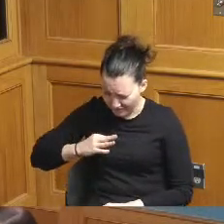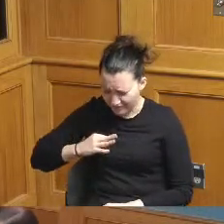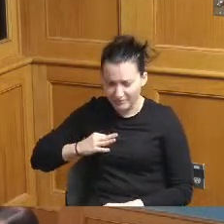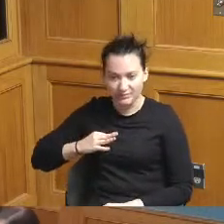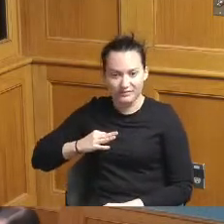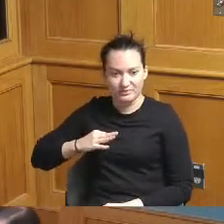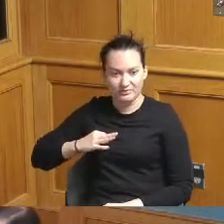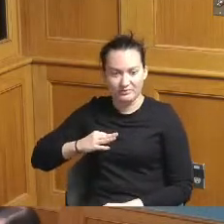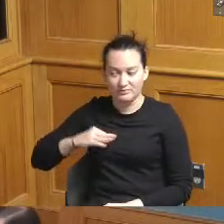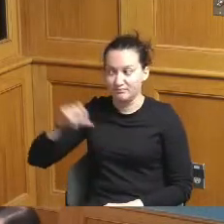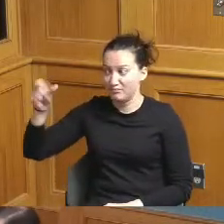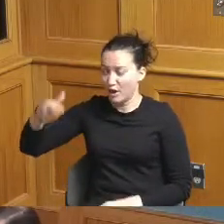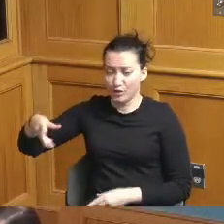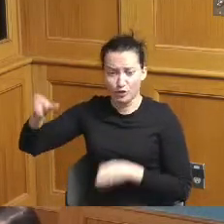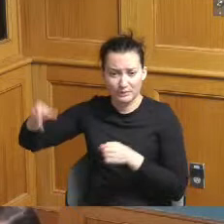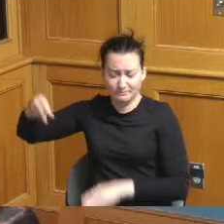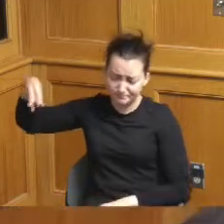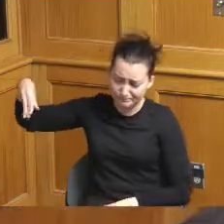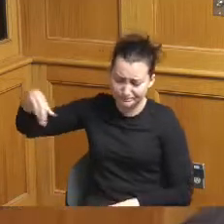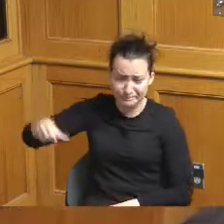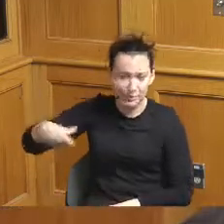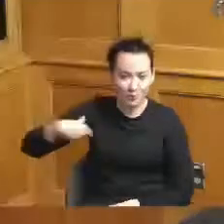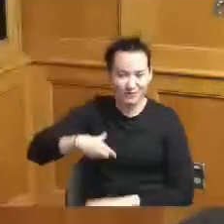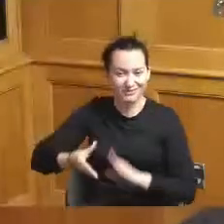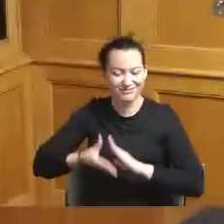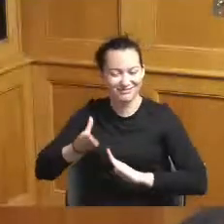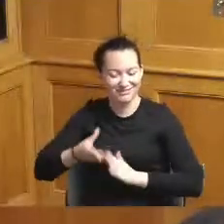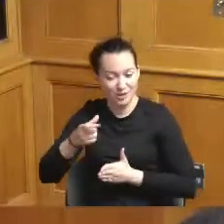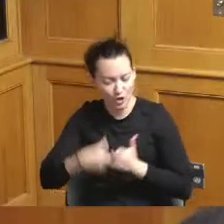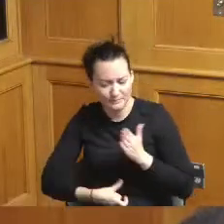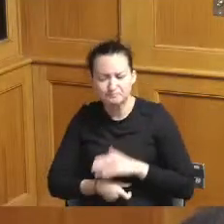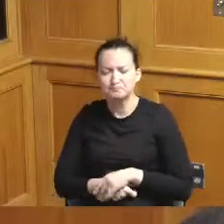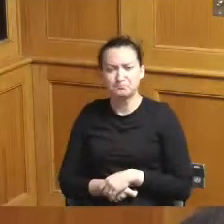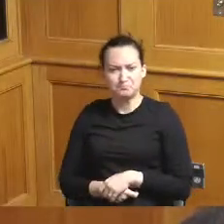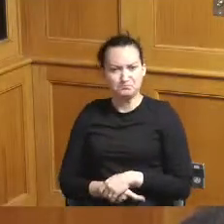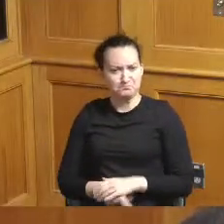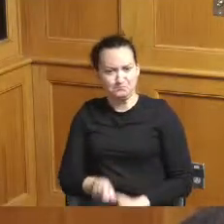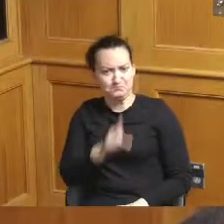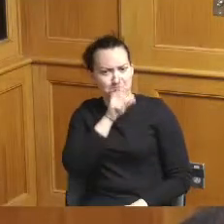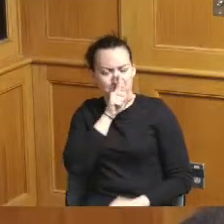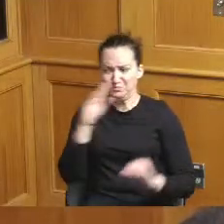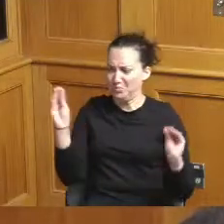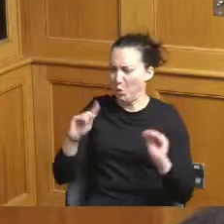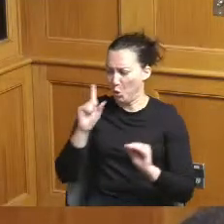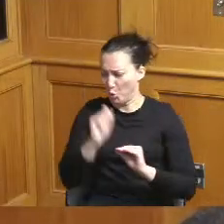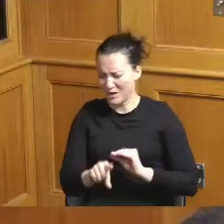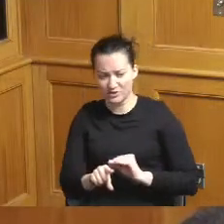by someone else and we provide the operating costs so I don't really have any questions but